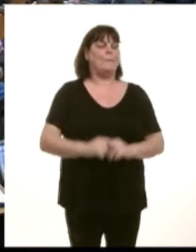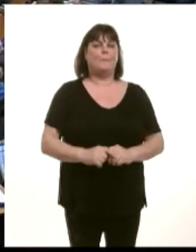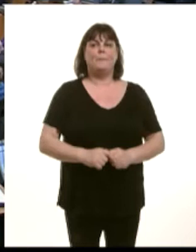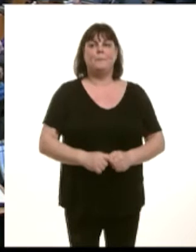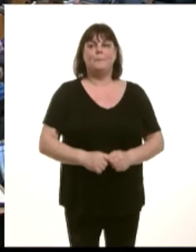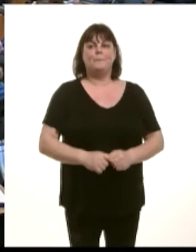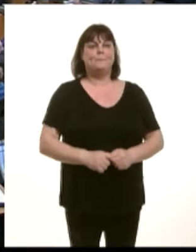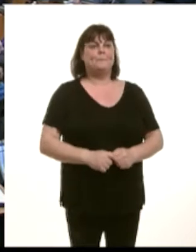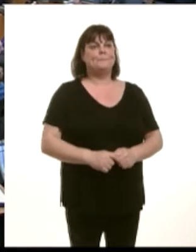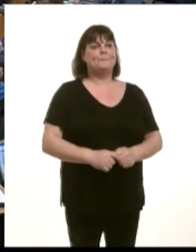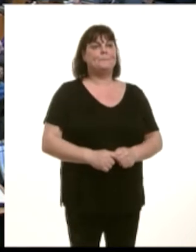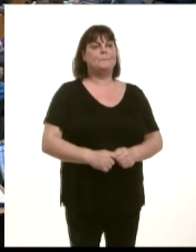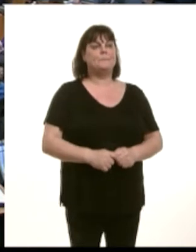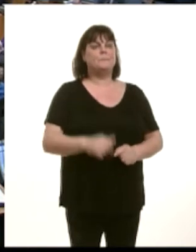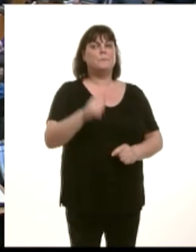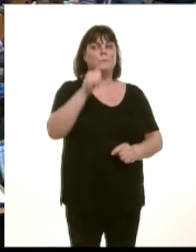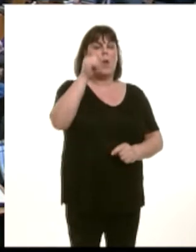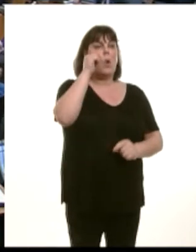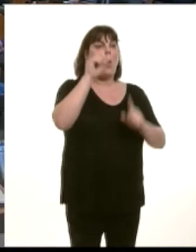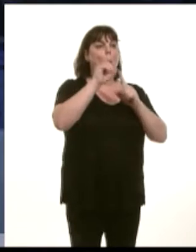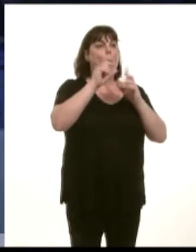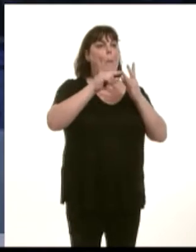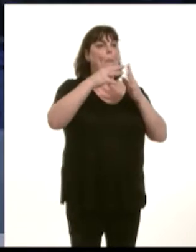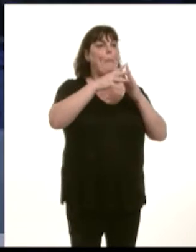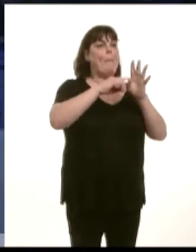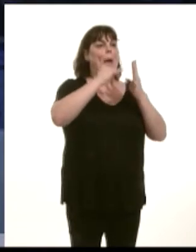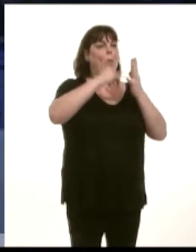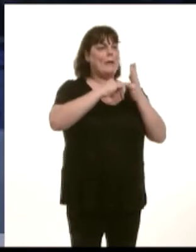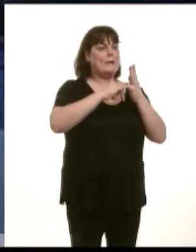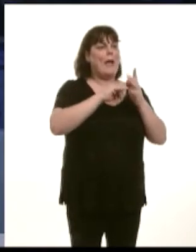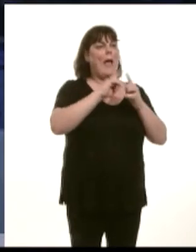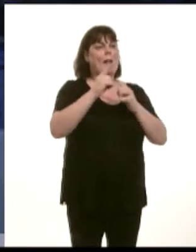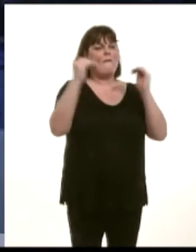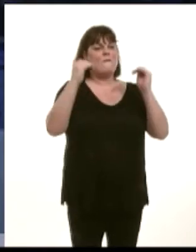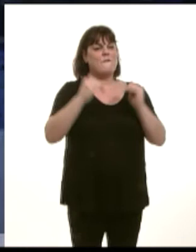for rail in Wales and the Valleys lines electrification, but I was disappointed that there was a lack